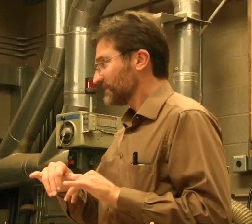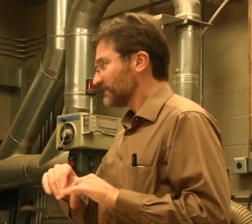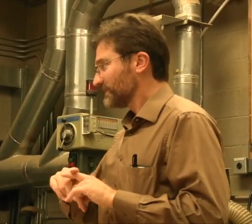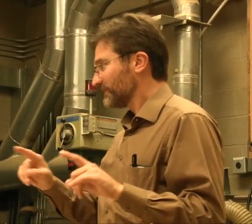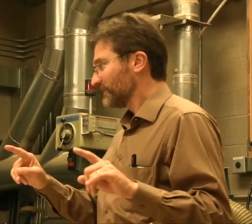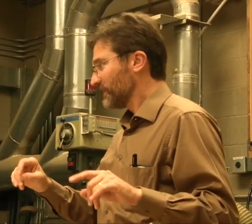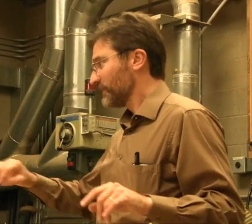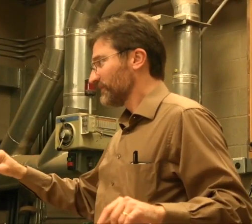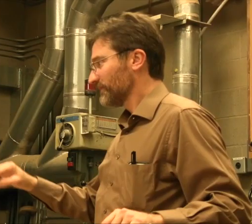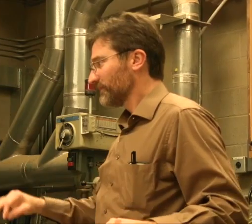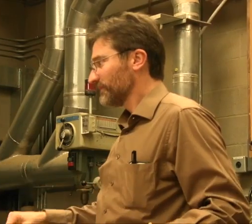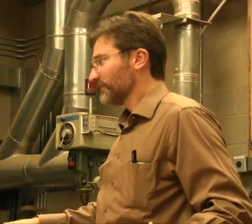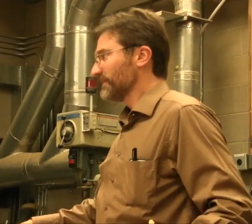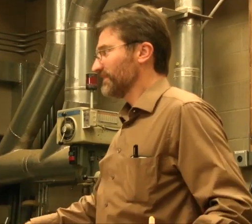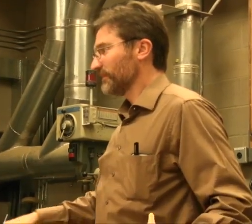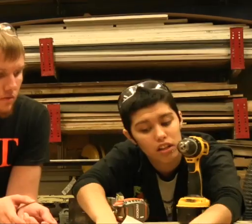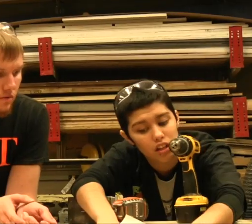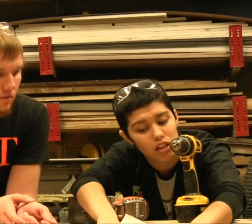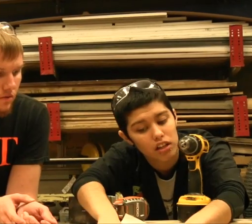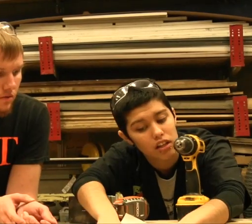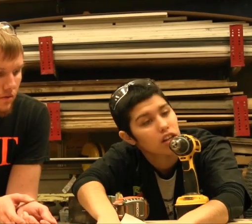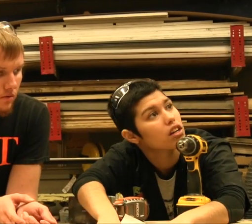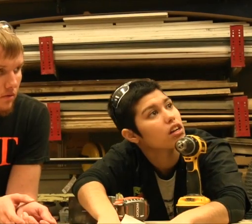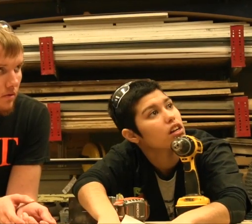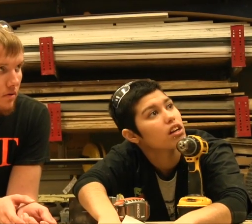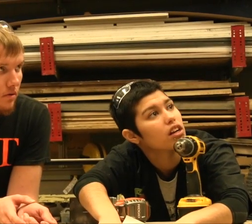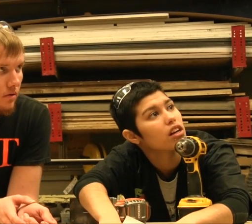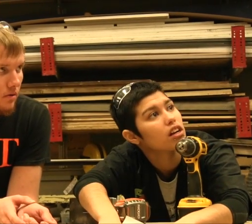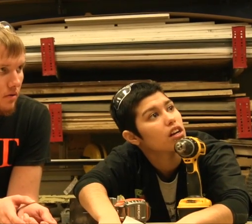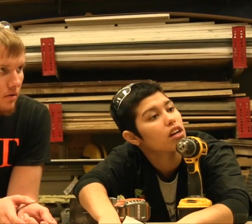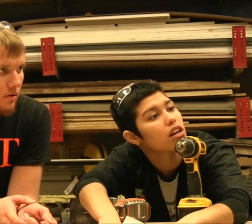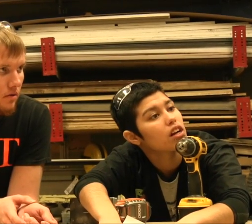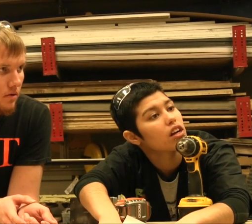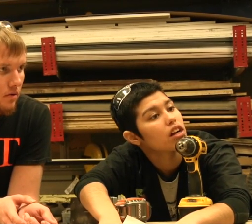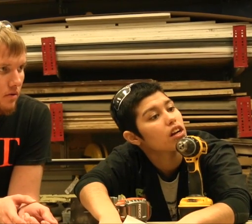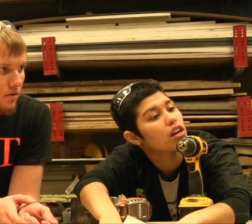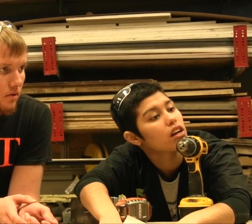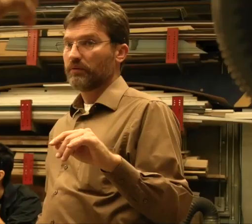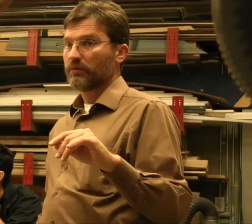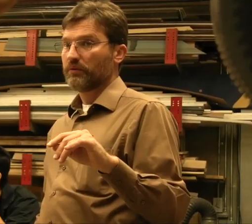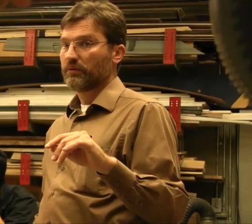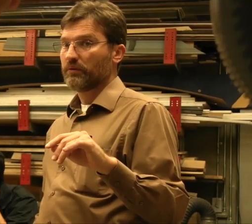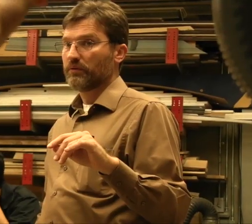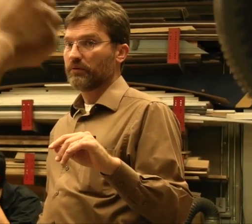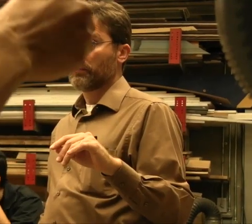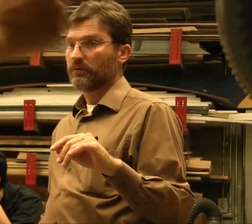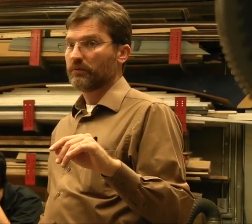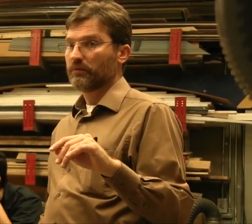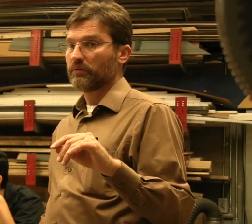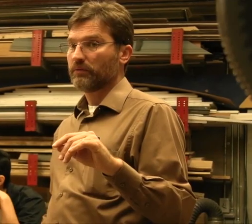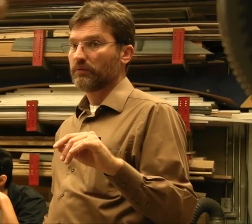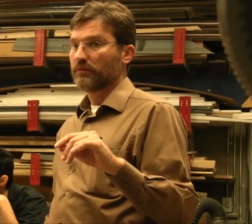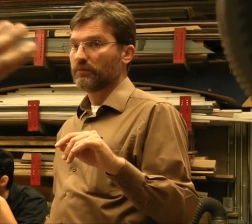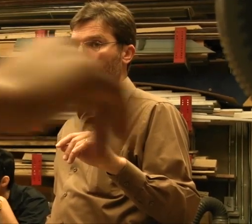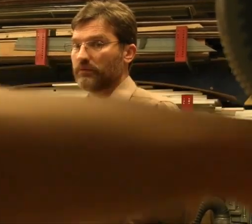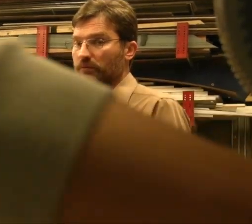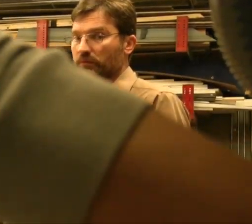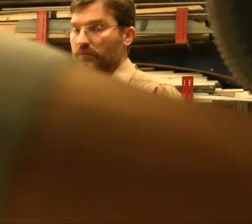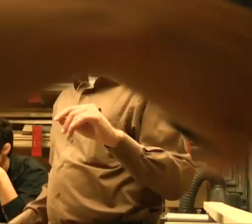I make sure it's the right way the right measurements. I watch them, I supervise them.